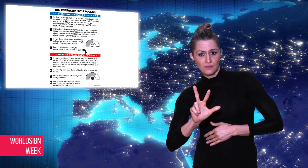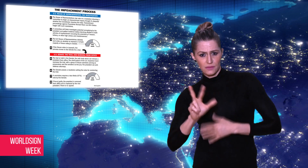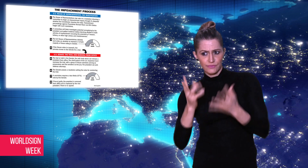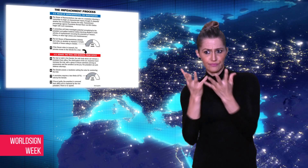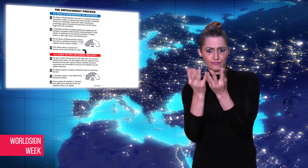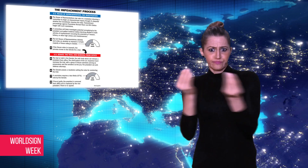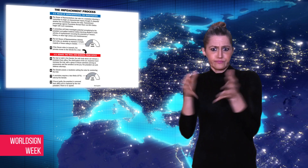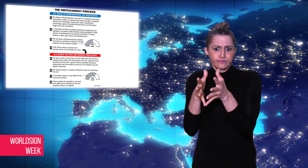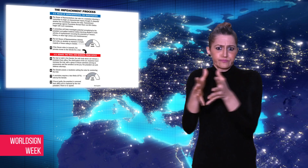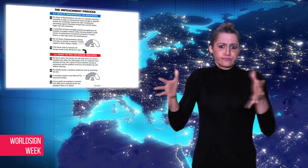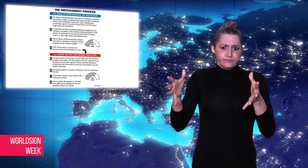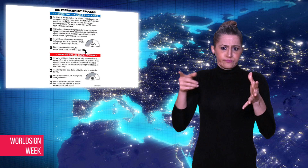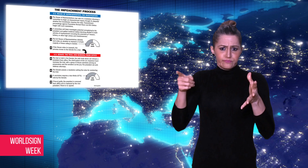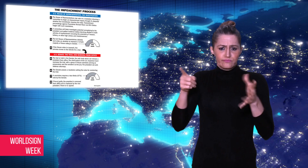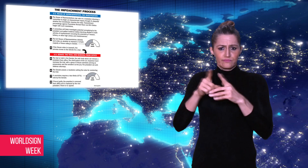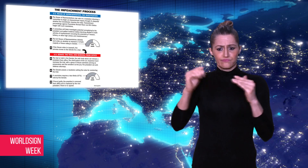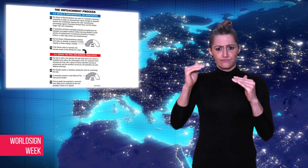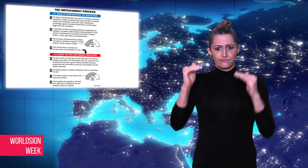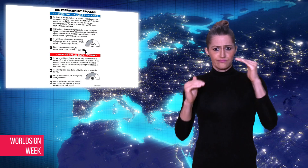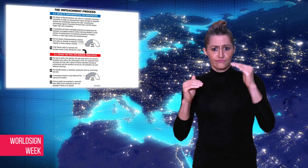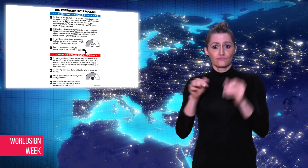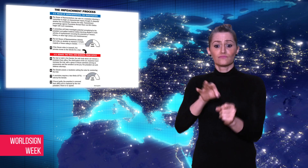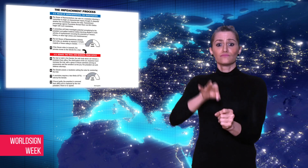of the votes.